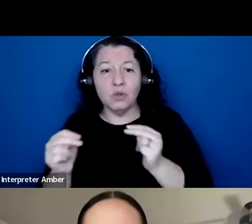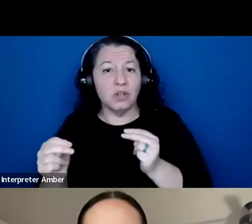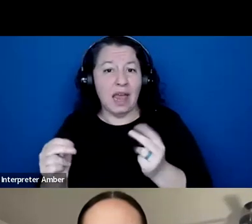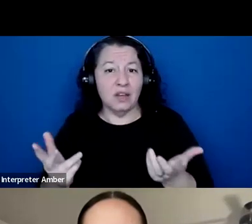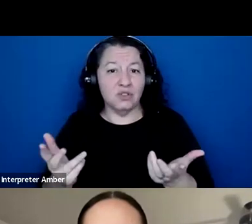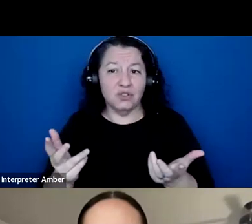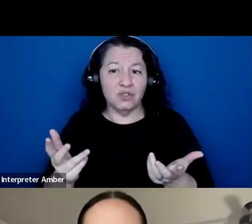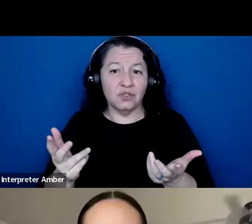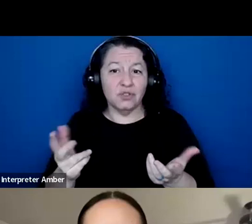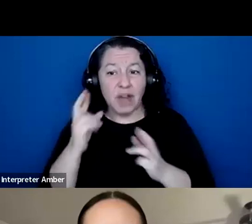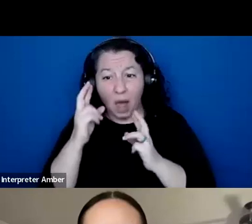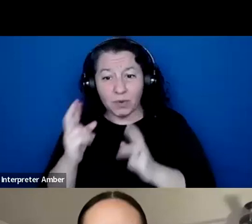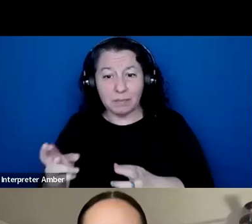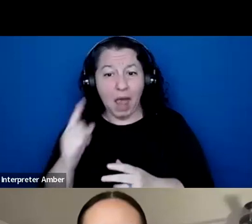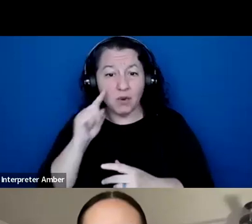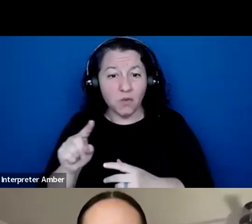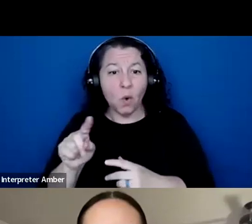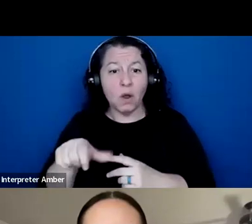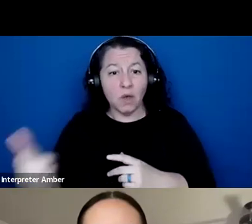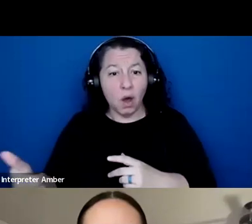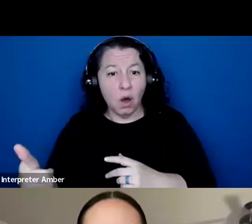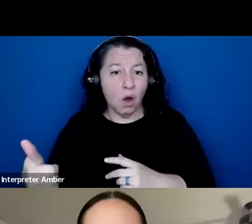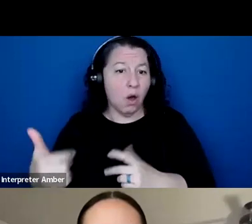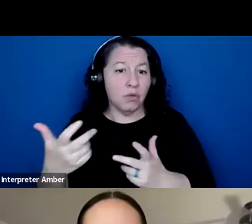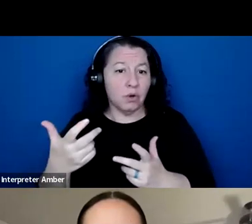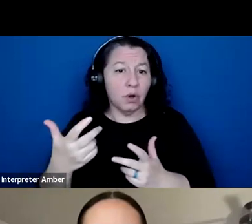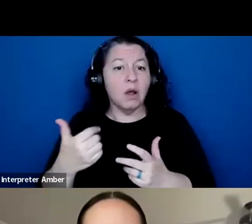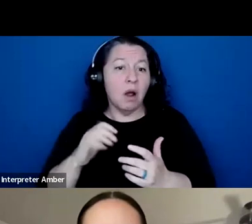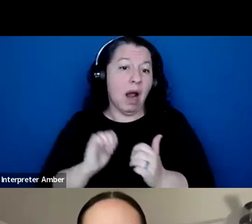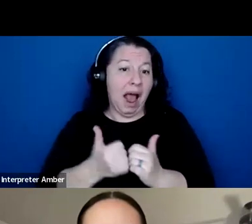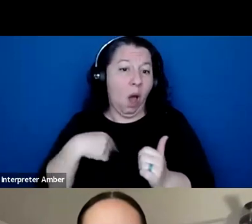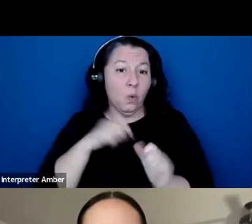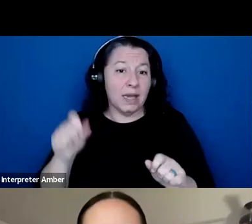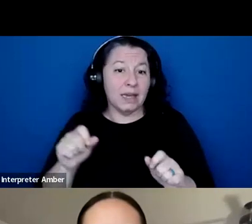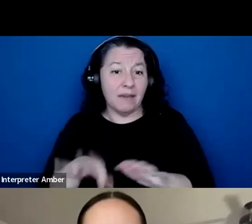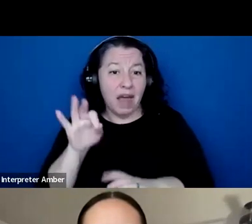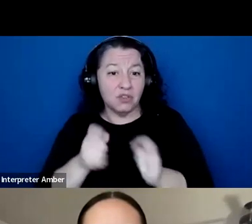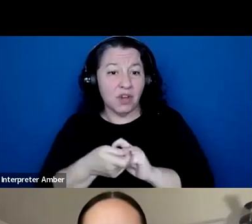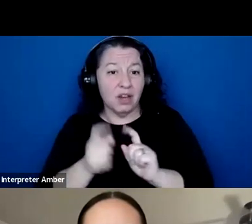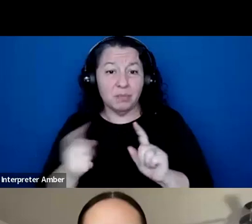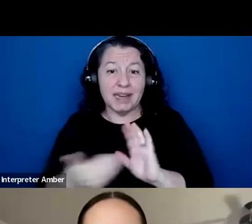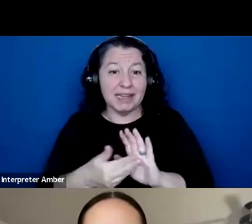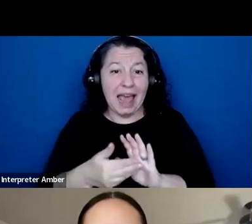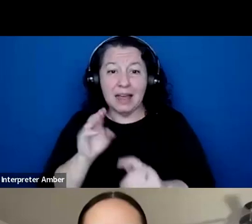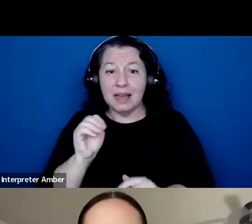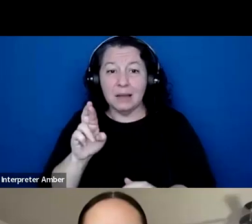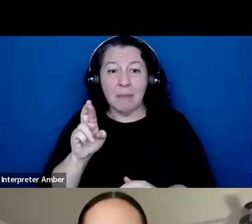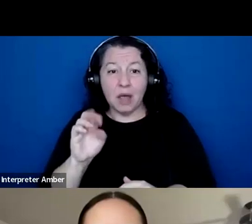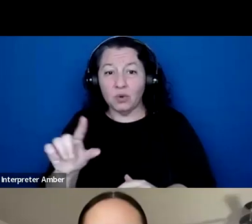and respect for the other are the roots of change. Again, the master's tools will never dismantle the master's house.